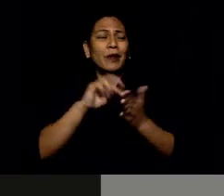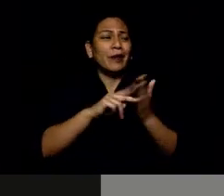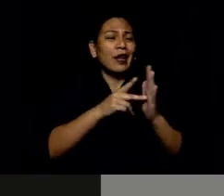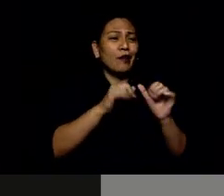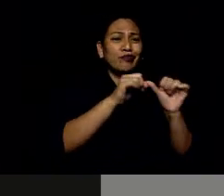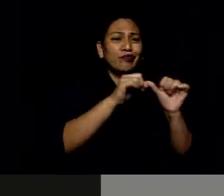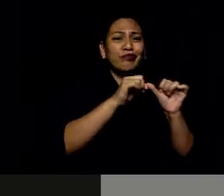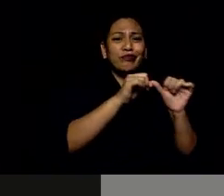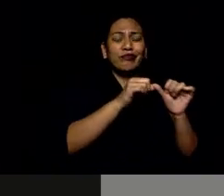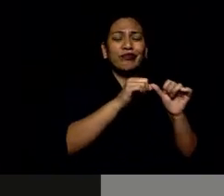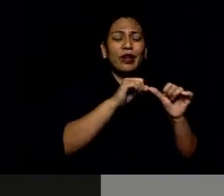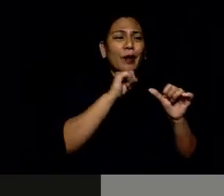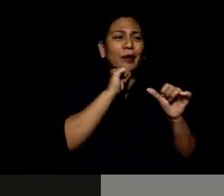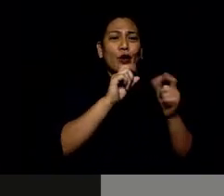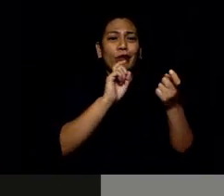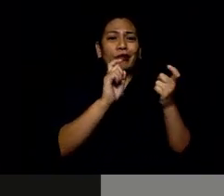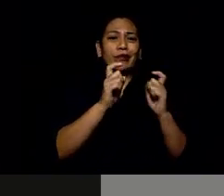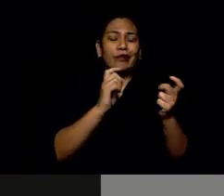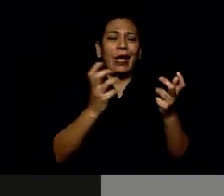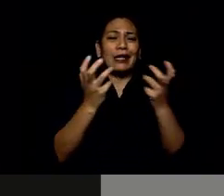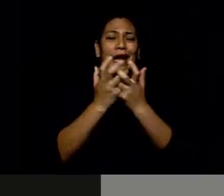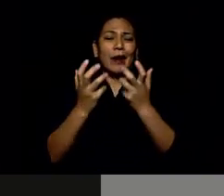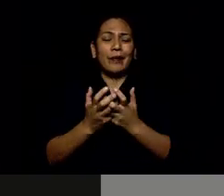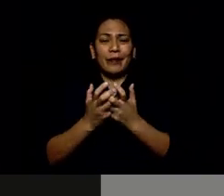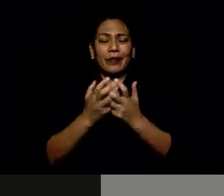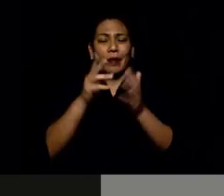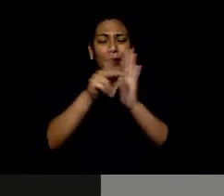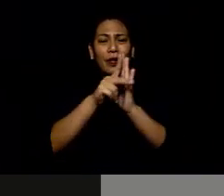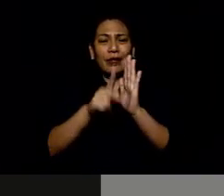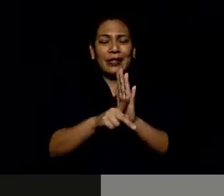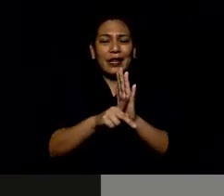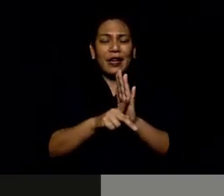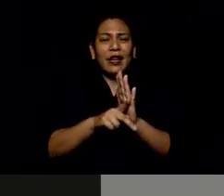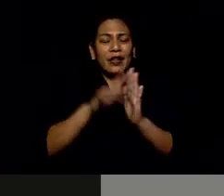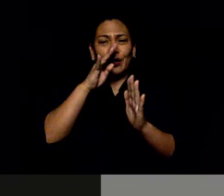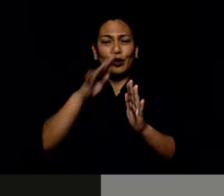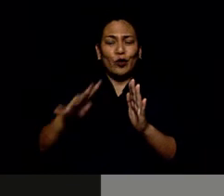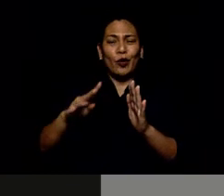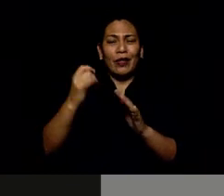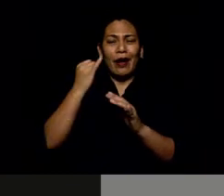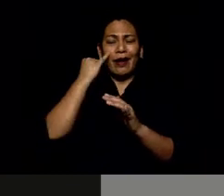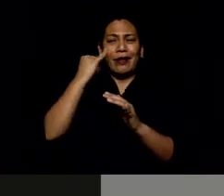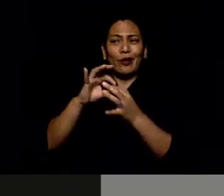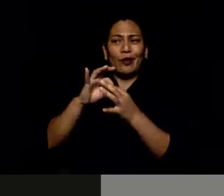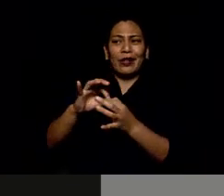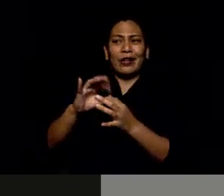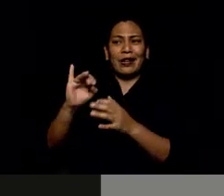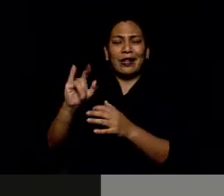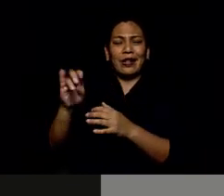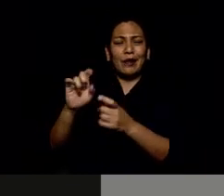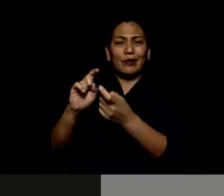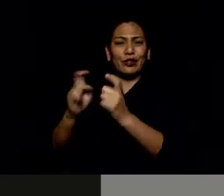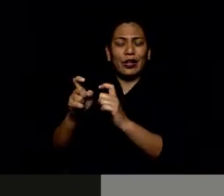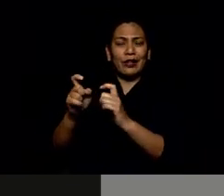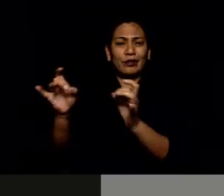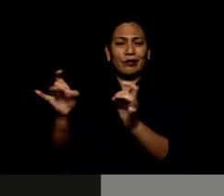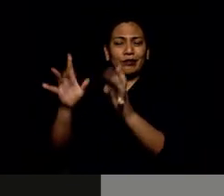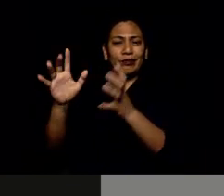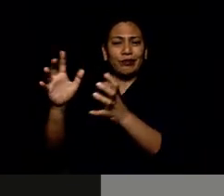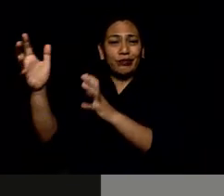of our policies to address things like climate change in any real way. That's the path that we were still on.